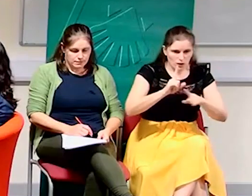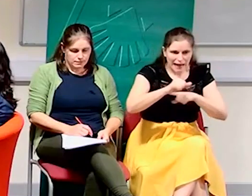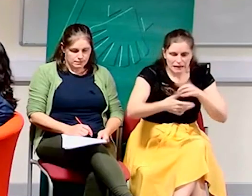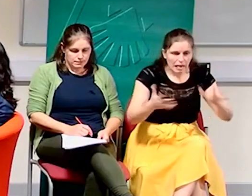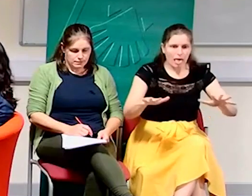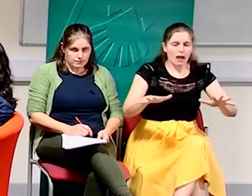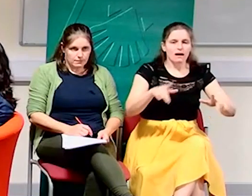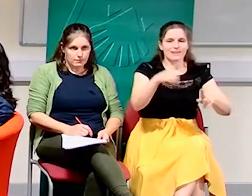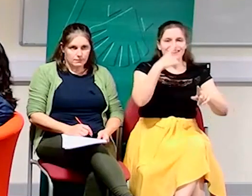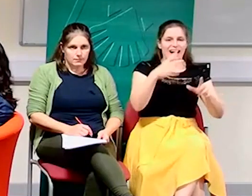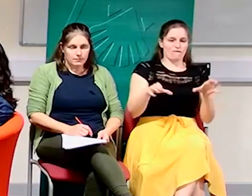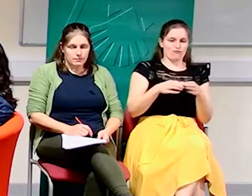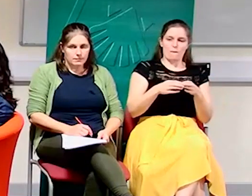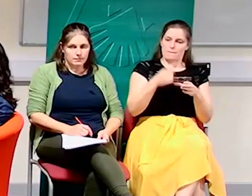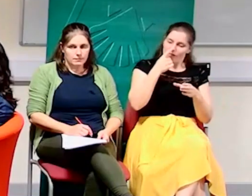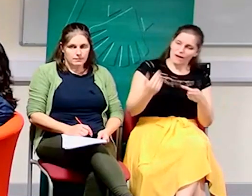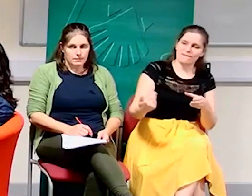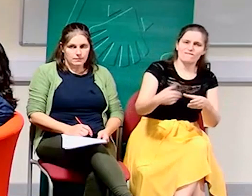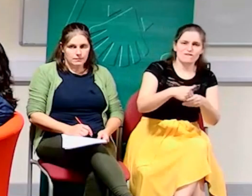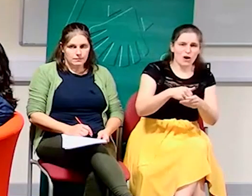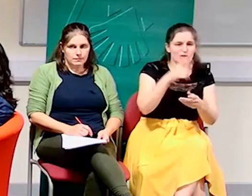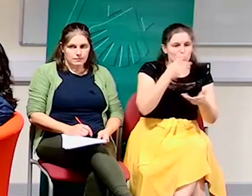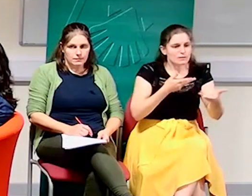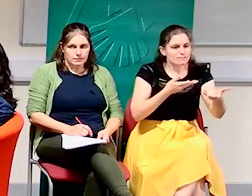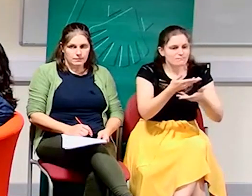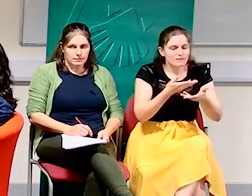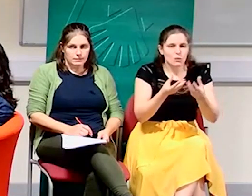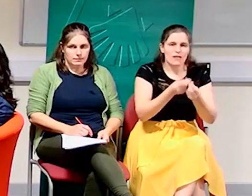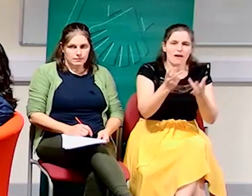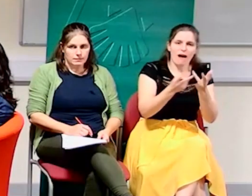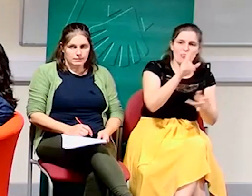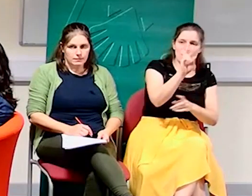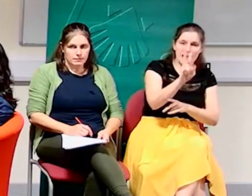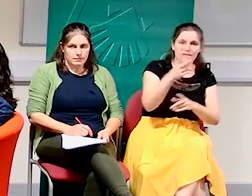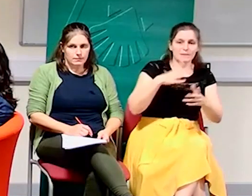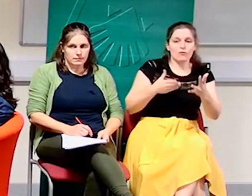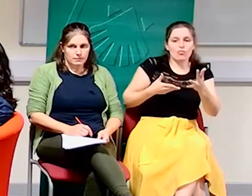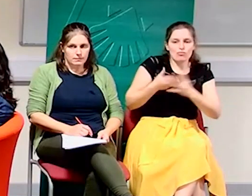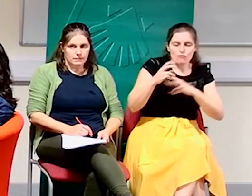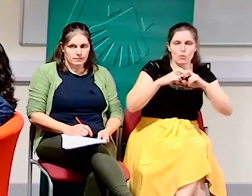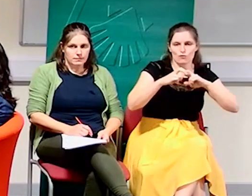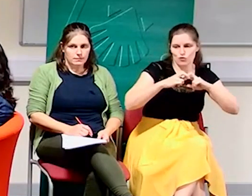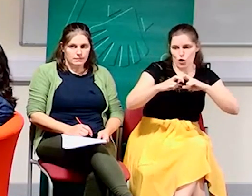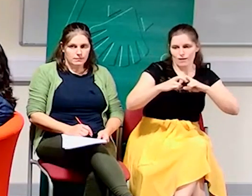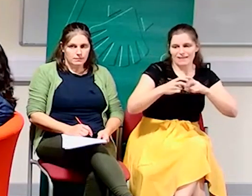group that they could meet with other parents who were facing similar situations and that's been the